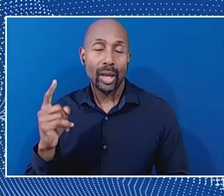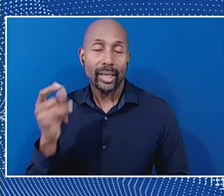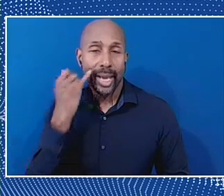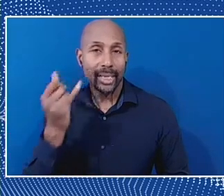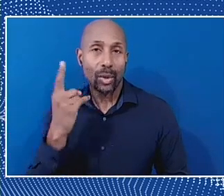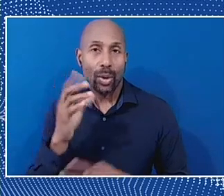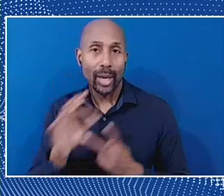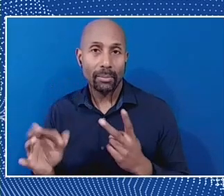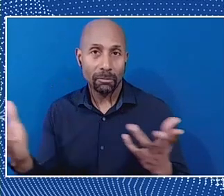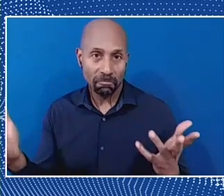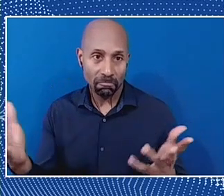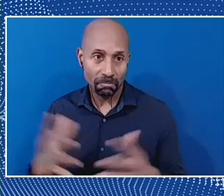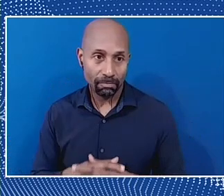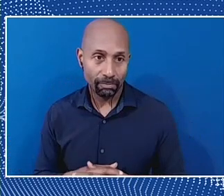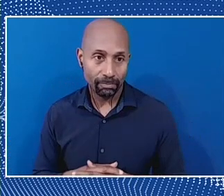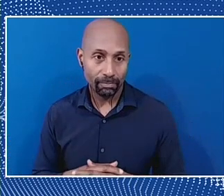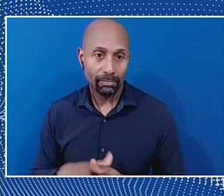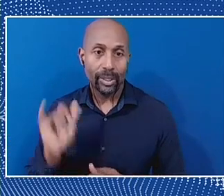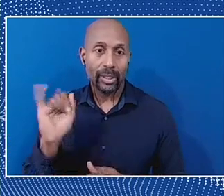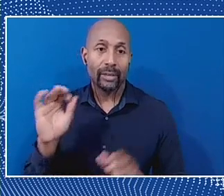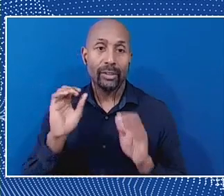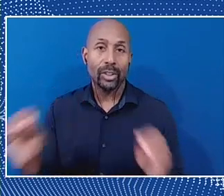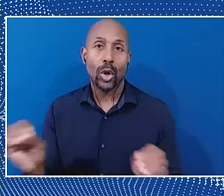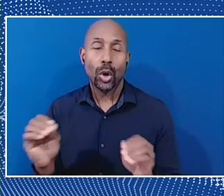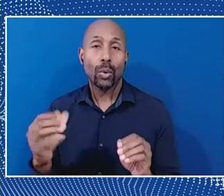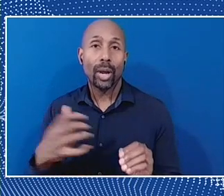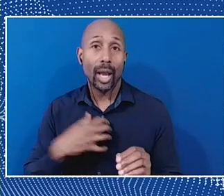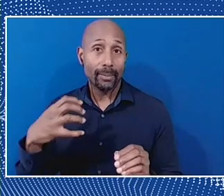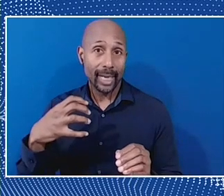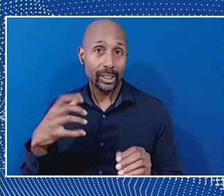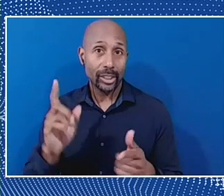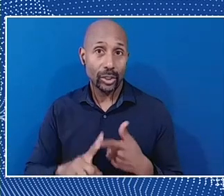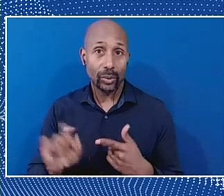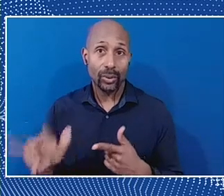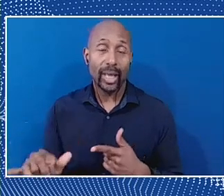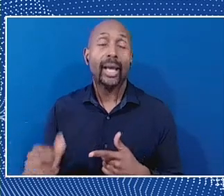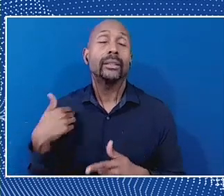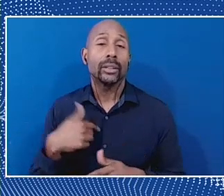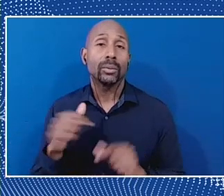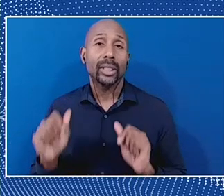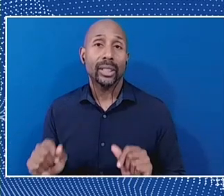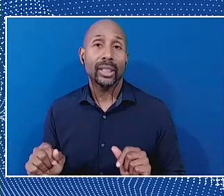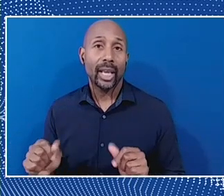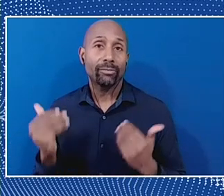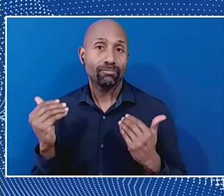So if there aren't any objections to that we could proceed with that format.